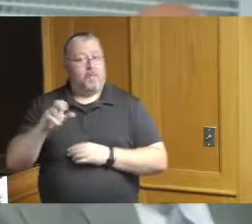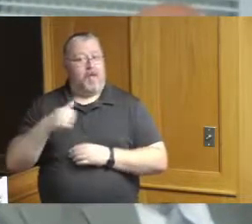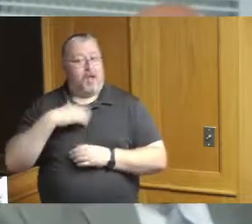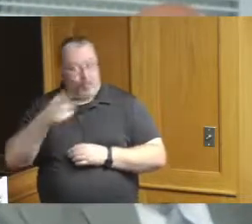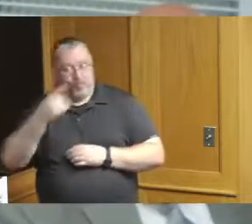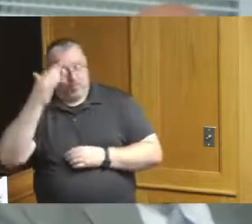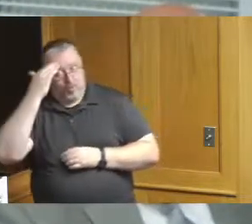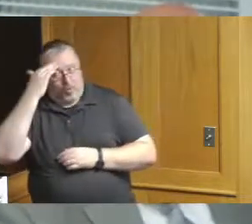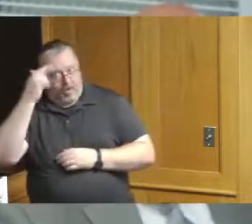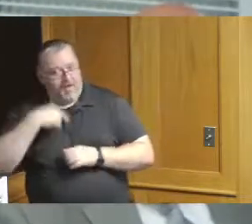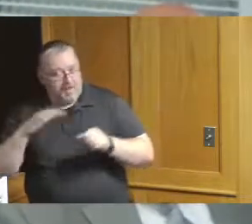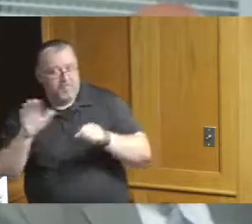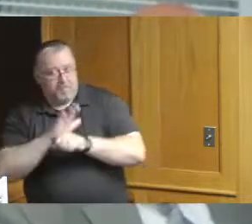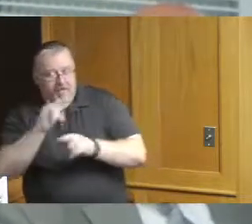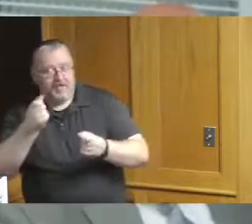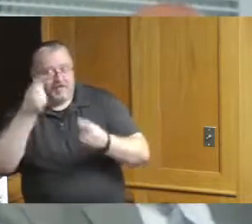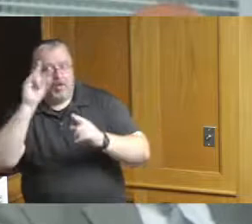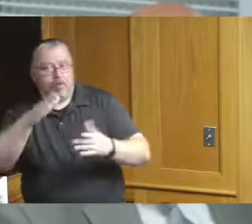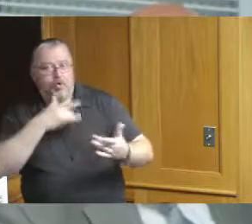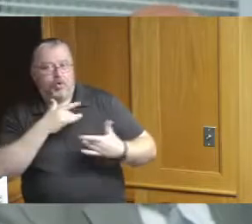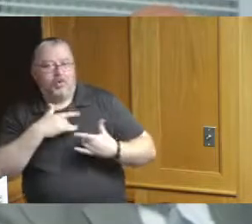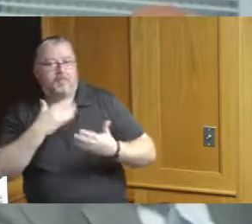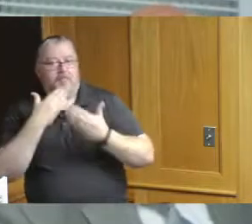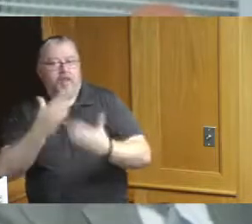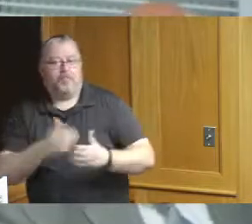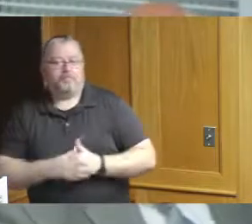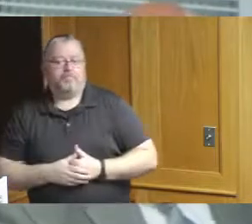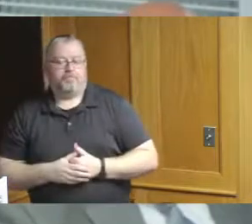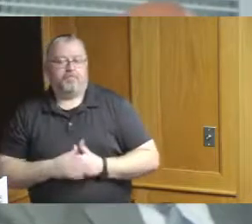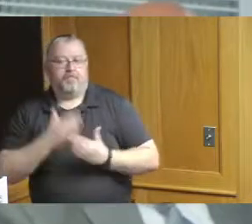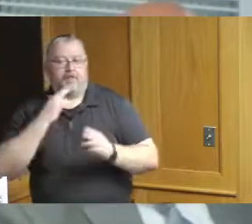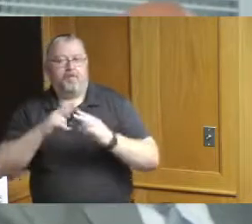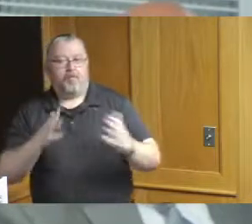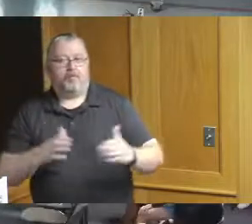i completely understand what you're saying thank you thank you very much thank you for coming